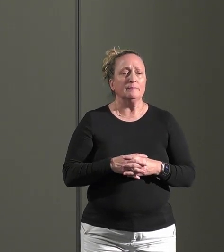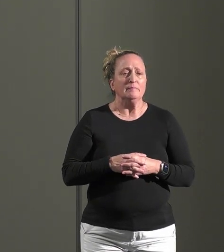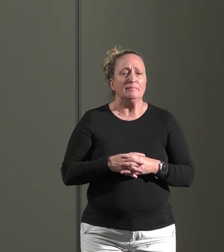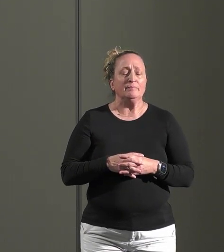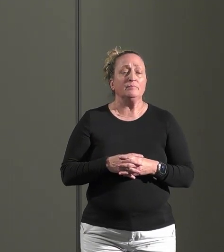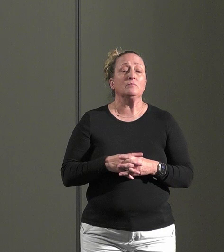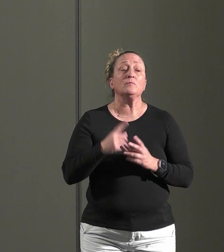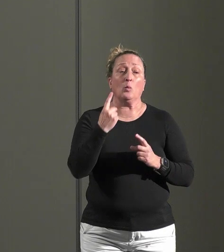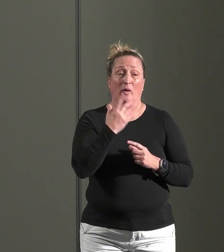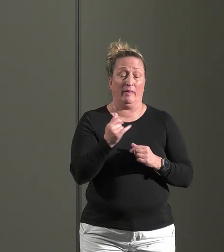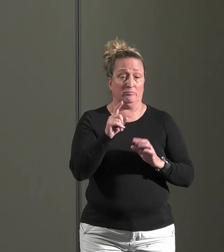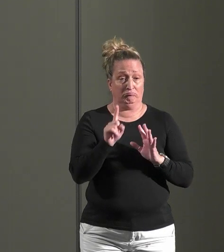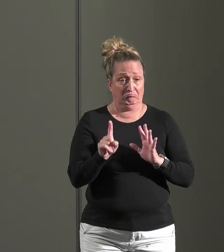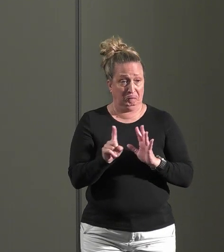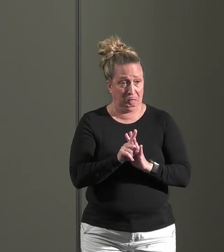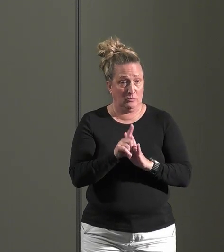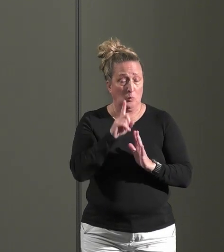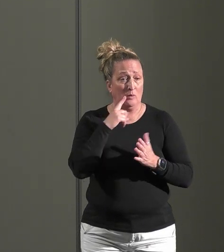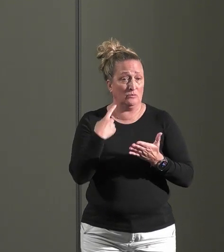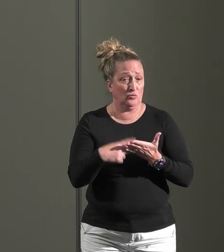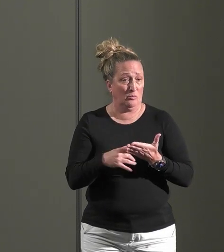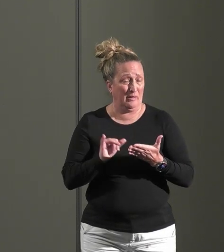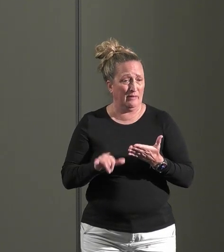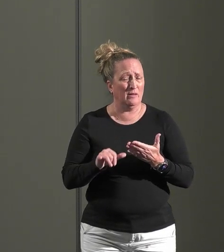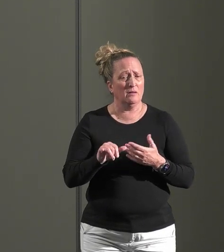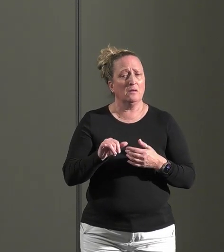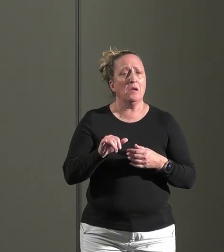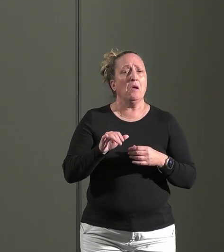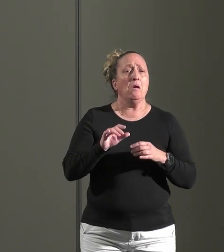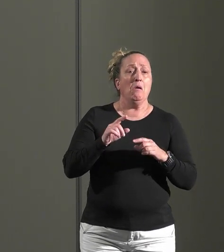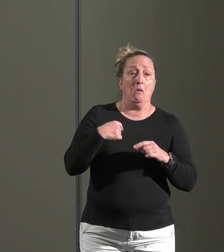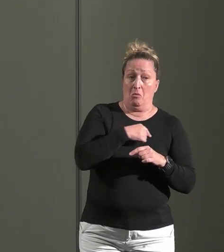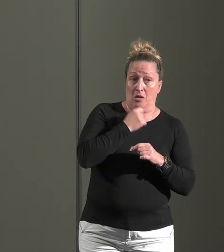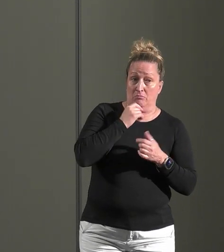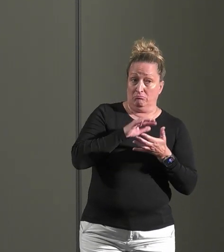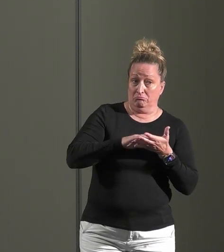One thing that comes up when we talk about this is are we as screen reader developers giving